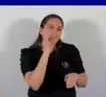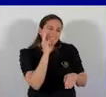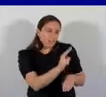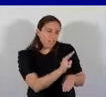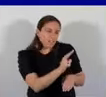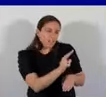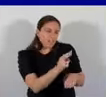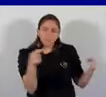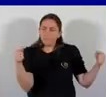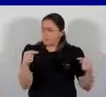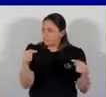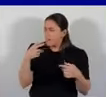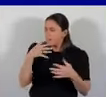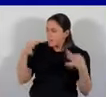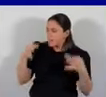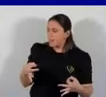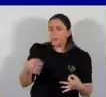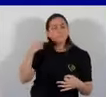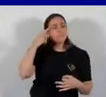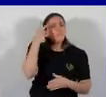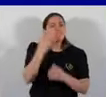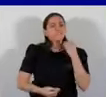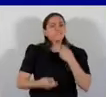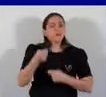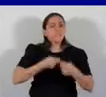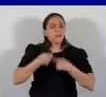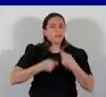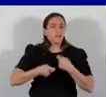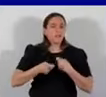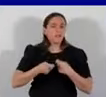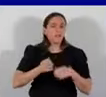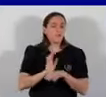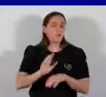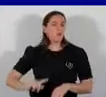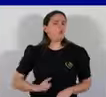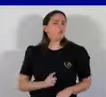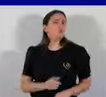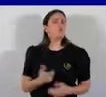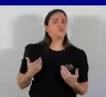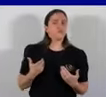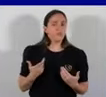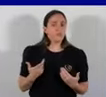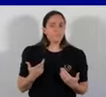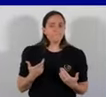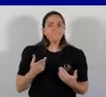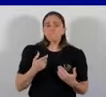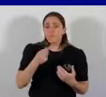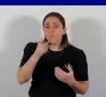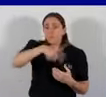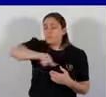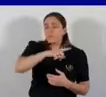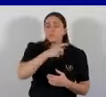But look at the menace that the neoclassical economics has reached That one what one sees today does not coincide with the model